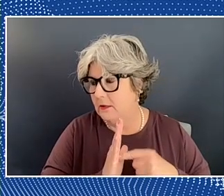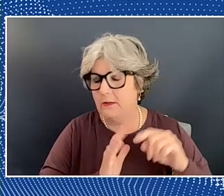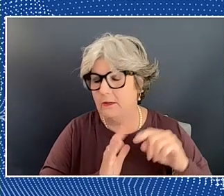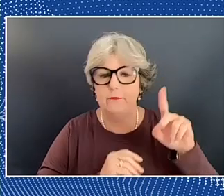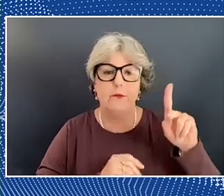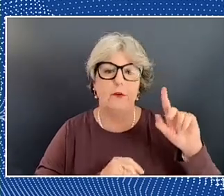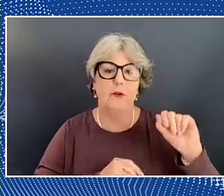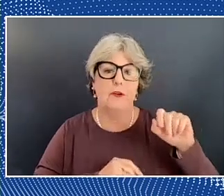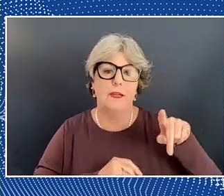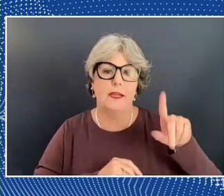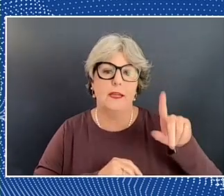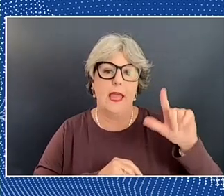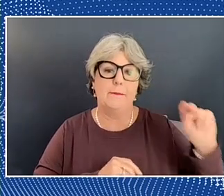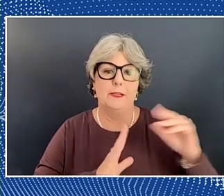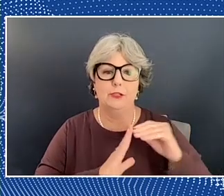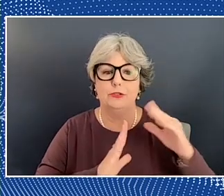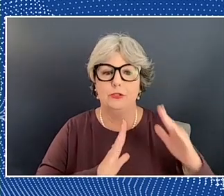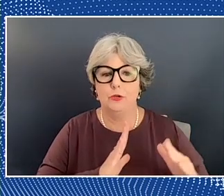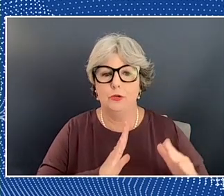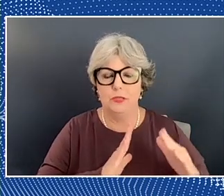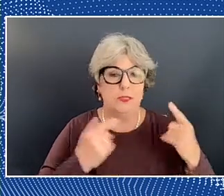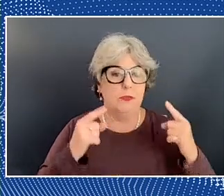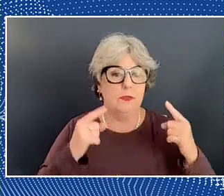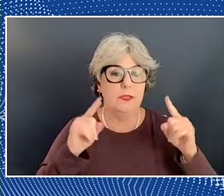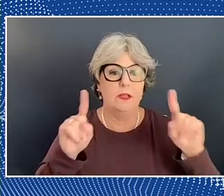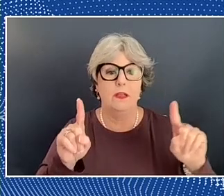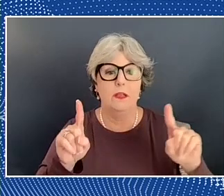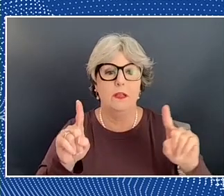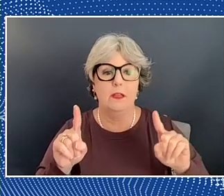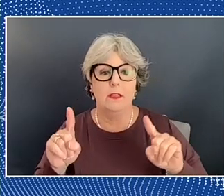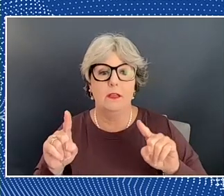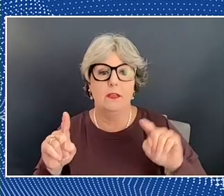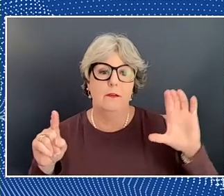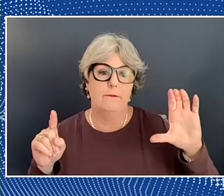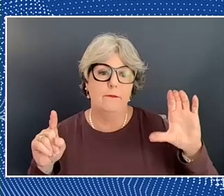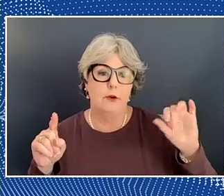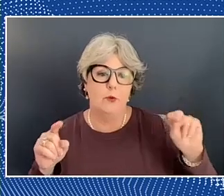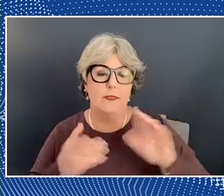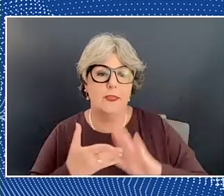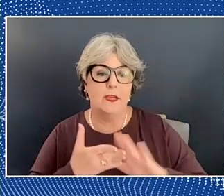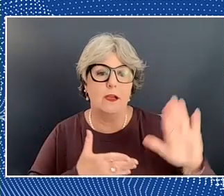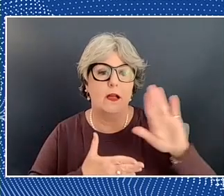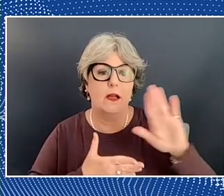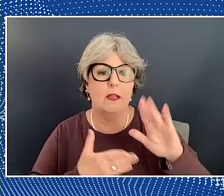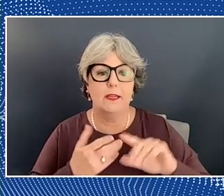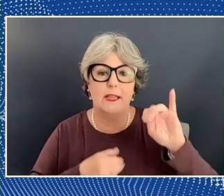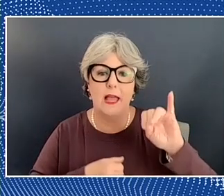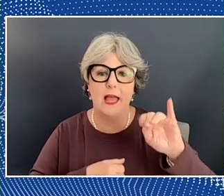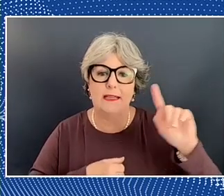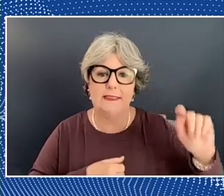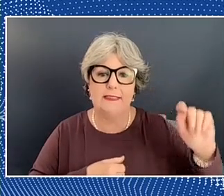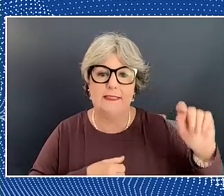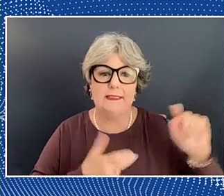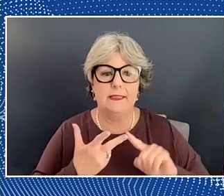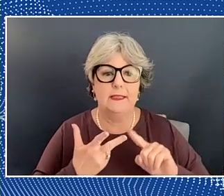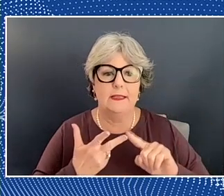It was accomplished for Corinthian College and ITT, and our time is running out.